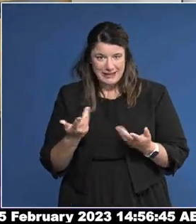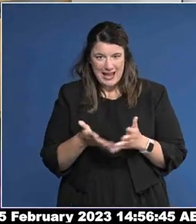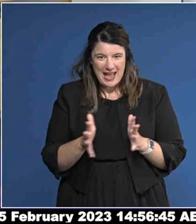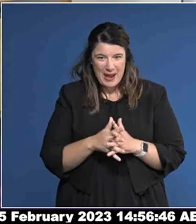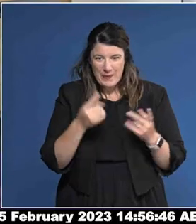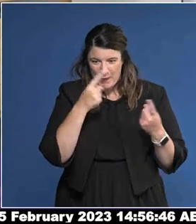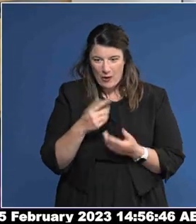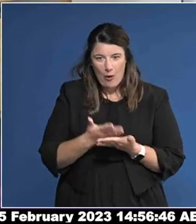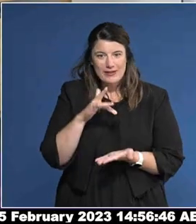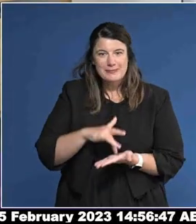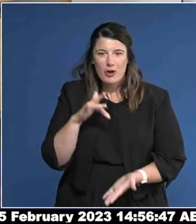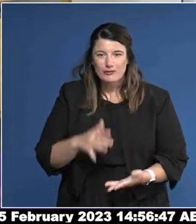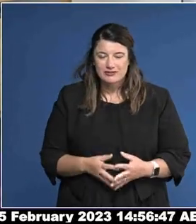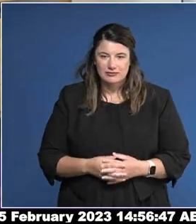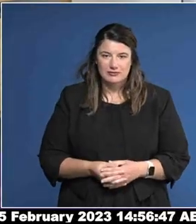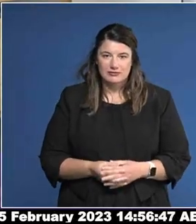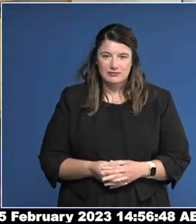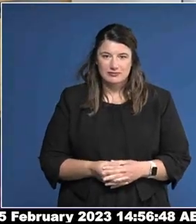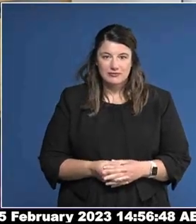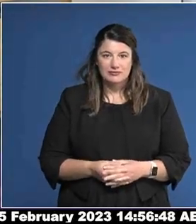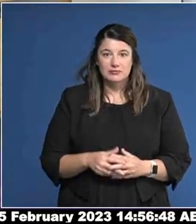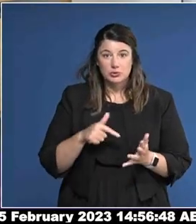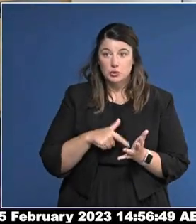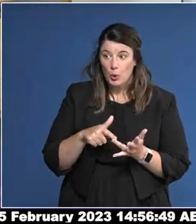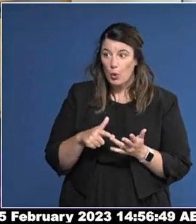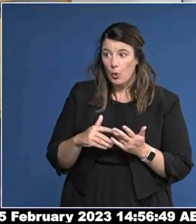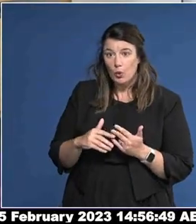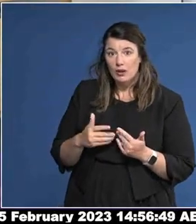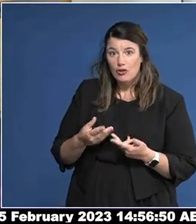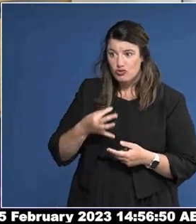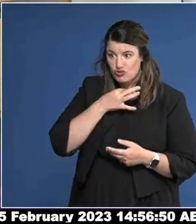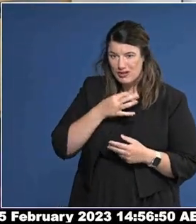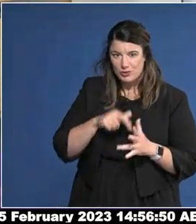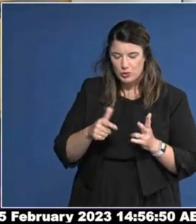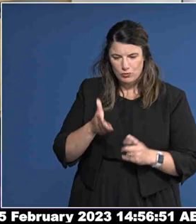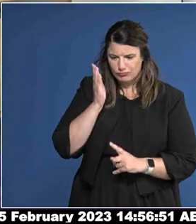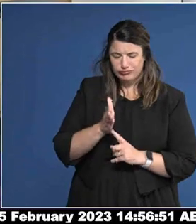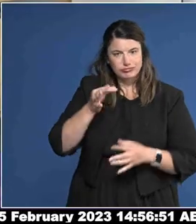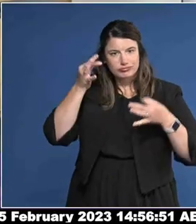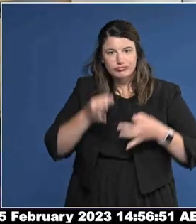again, dignity of risk is also the risk to be able to do something without necessarily